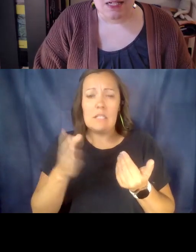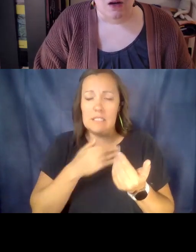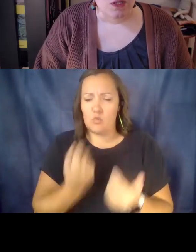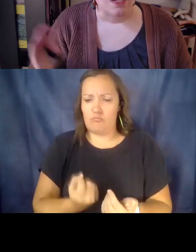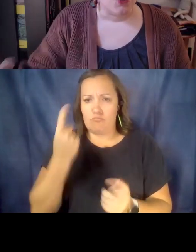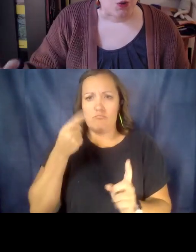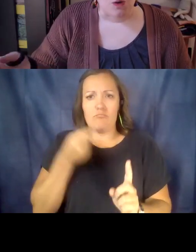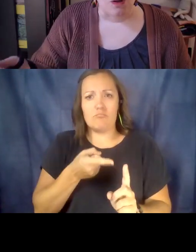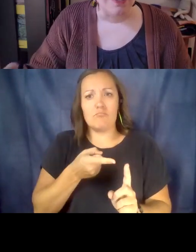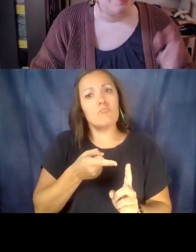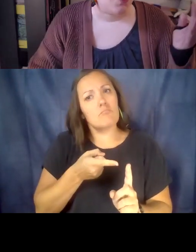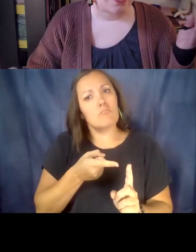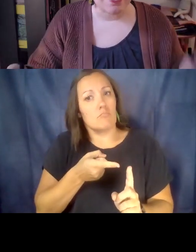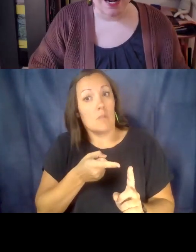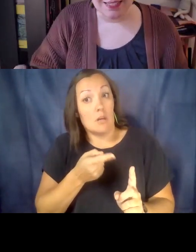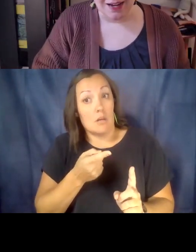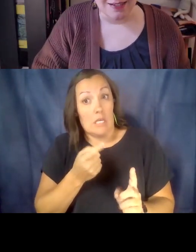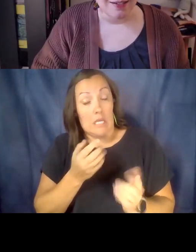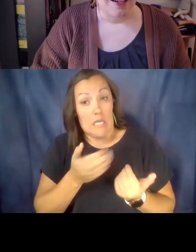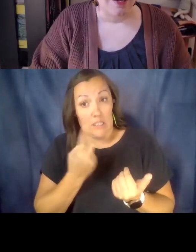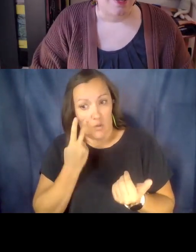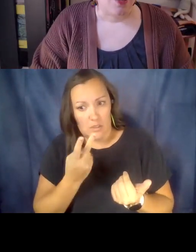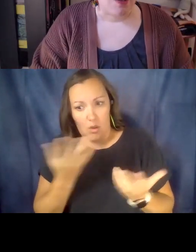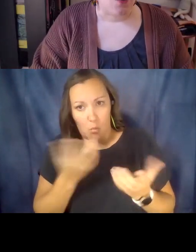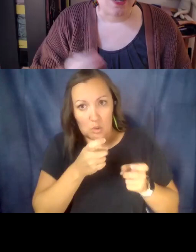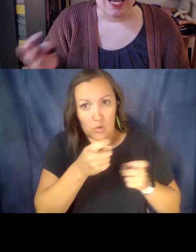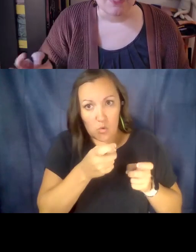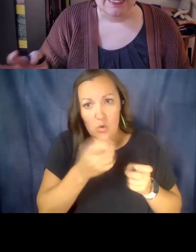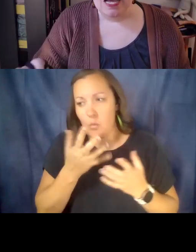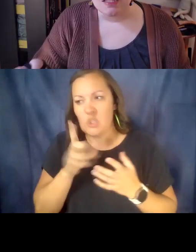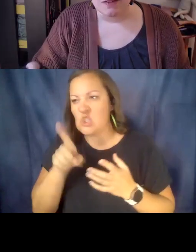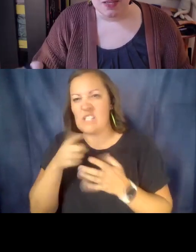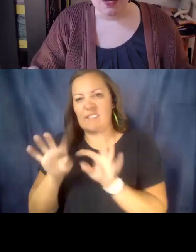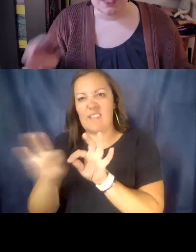tell what is it controlling what is static text. I don't want to have to guess if something is